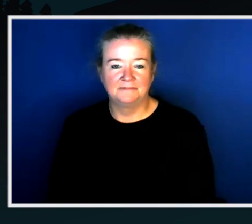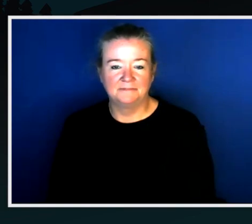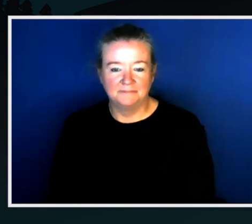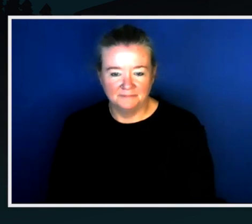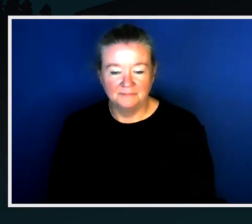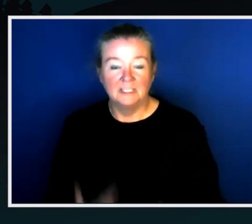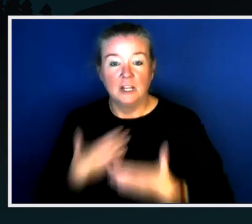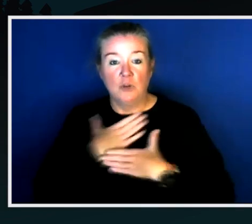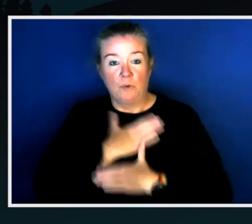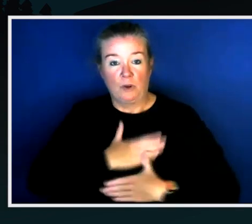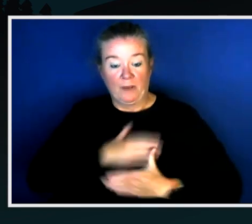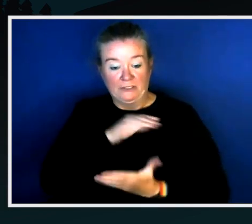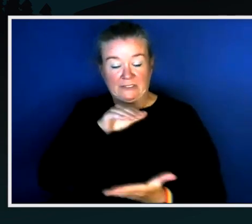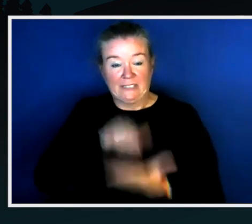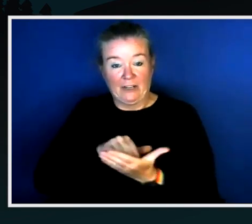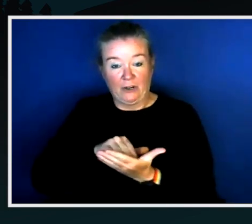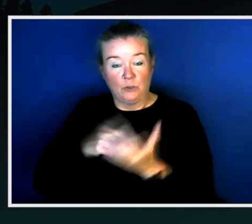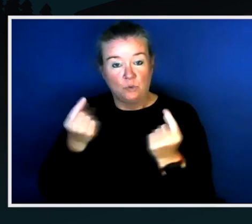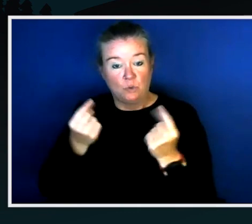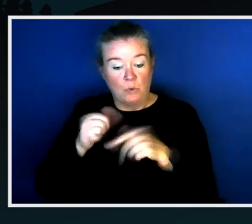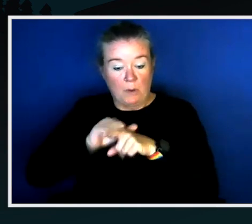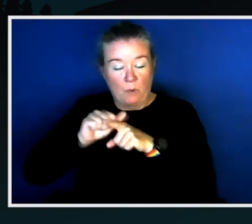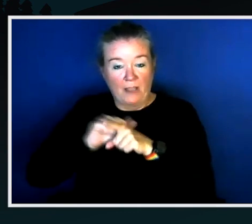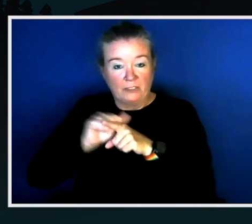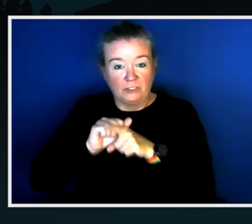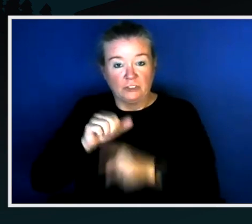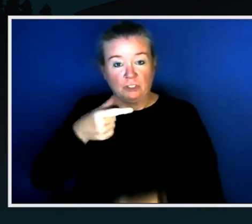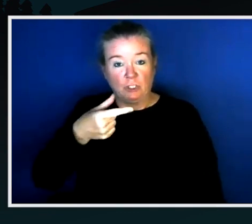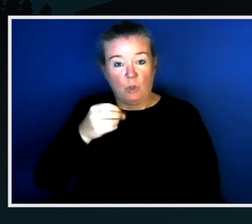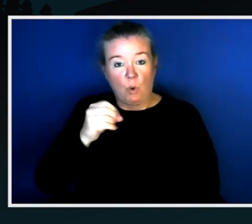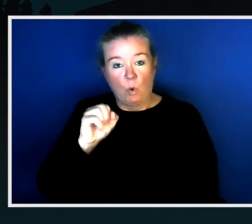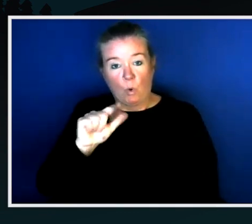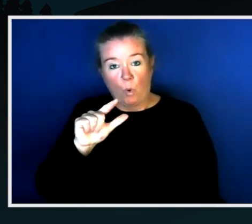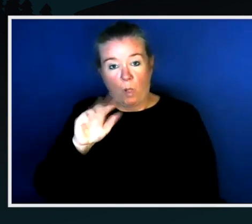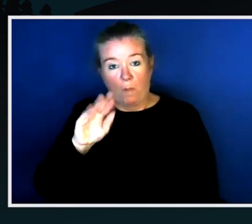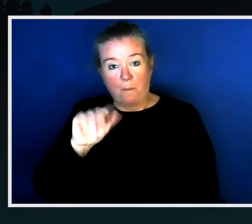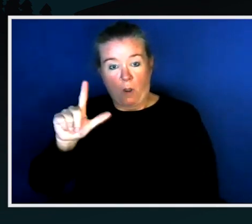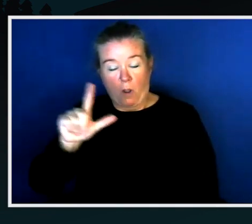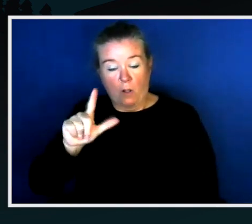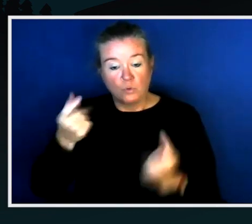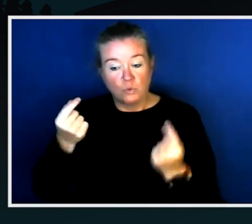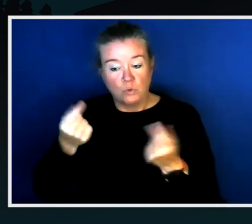In the recreation center, campers also practice goalball. They take turns rolling the ball toward